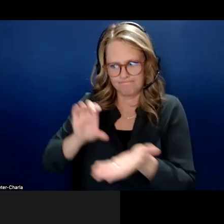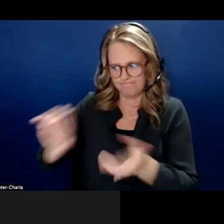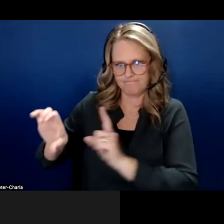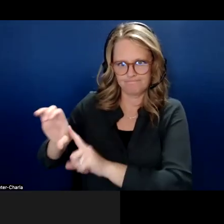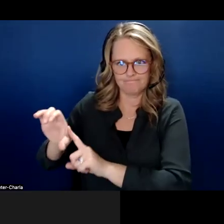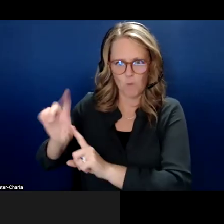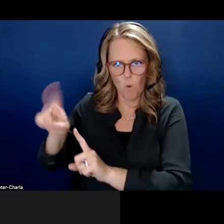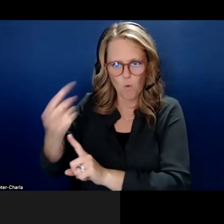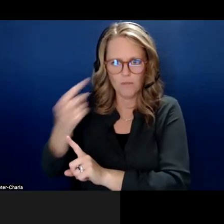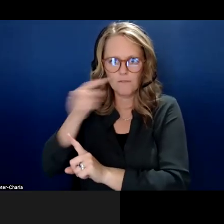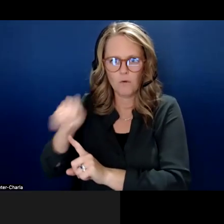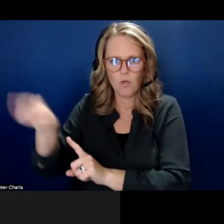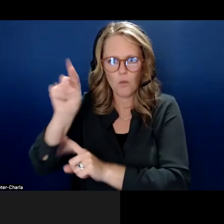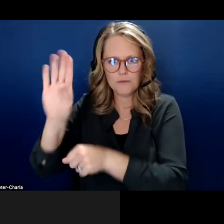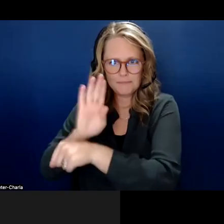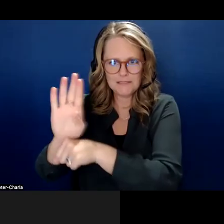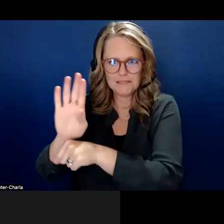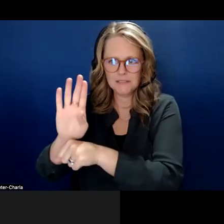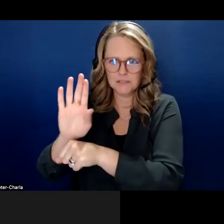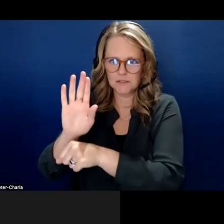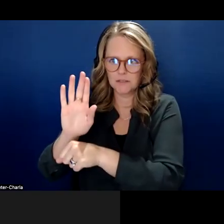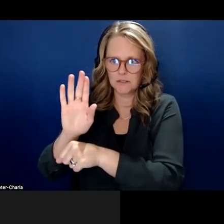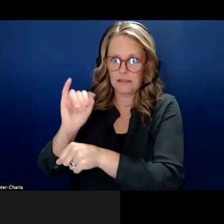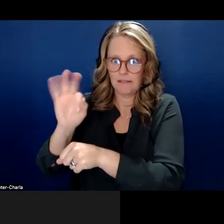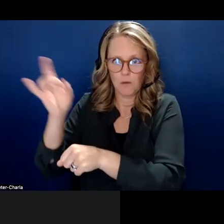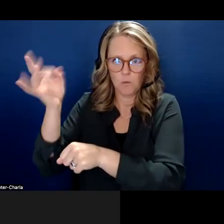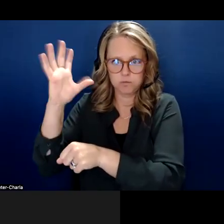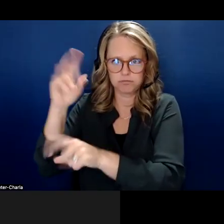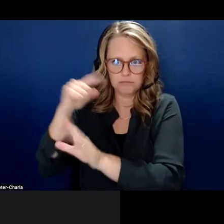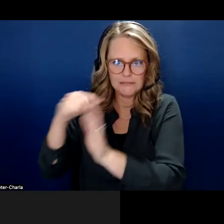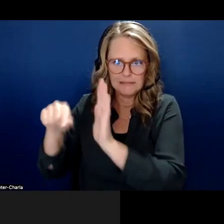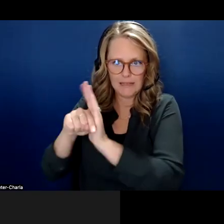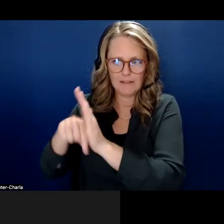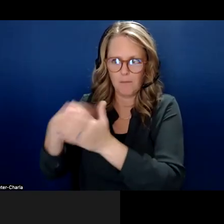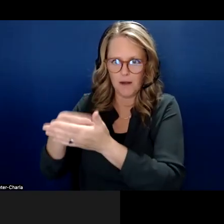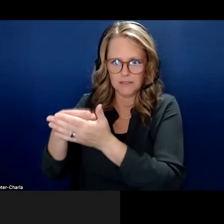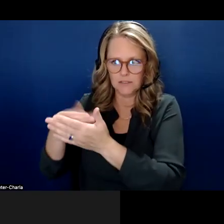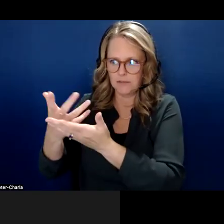in public projects of, you know, that there's going to be these funds.